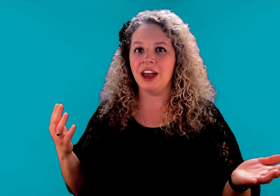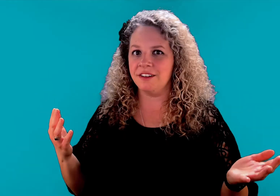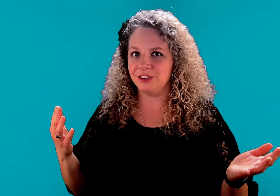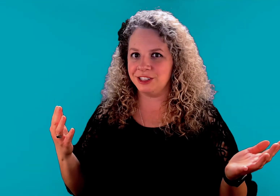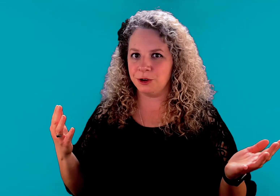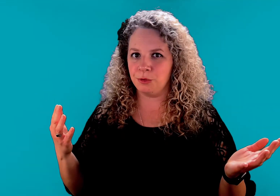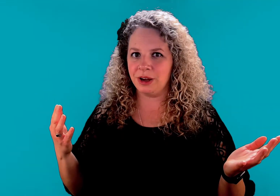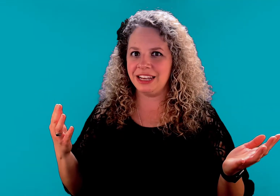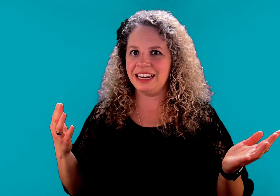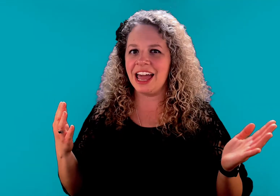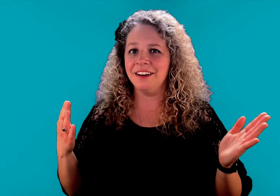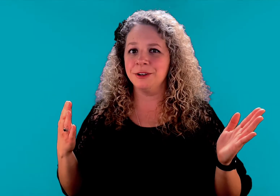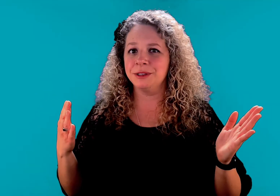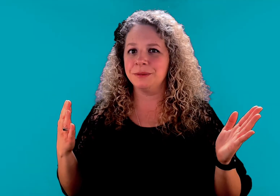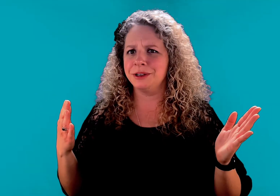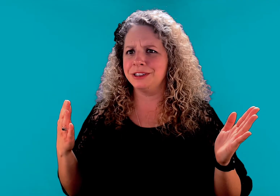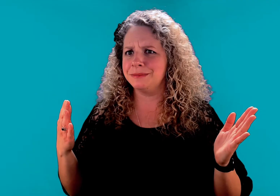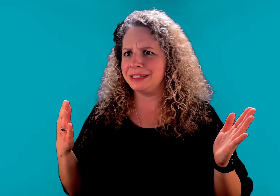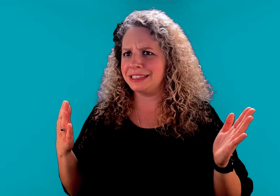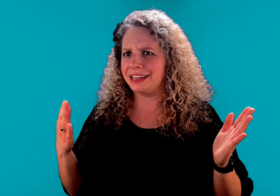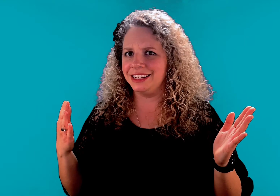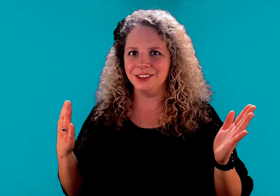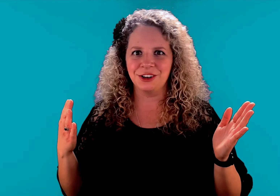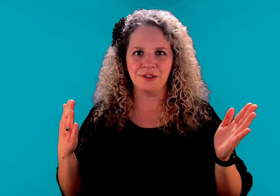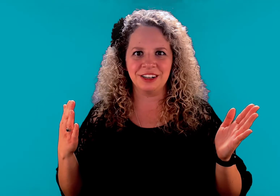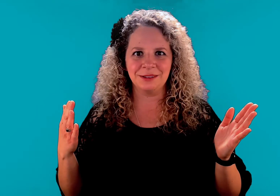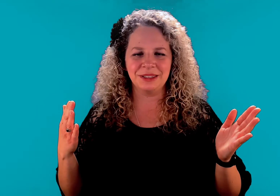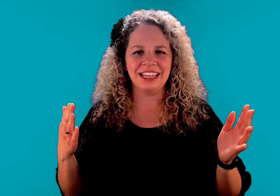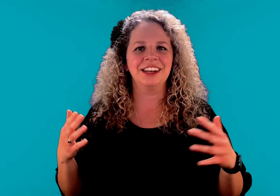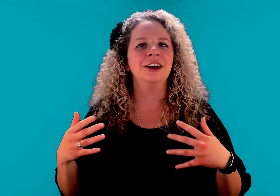every single one and every once in a while you're tempted to kind of look over at someone's hand,